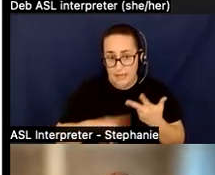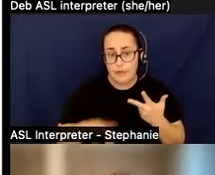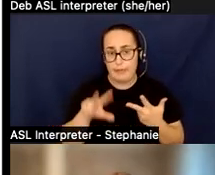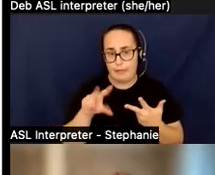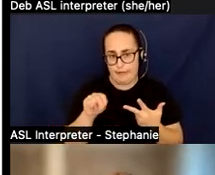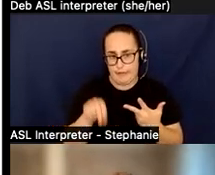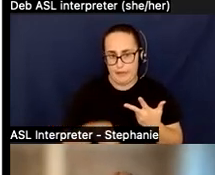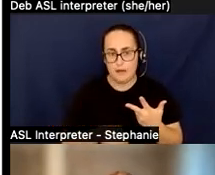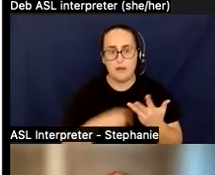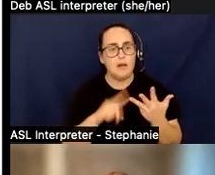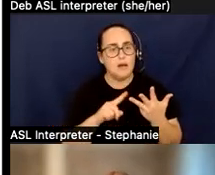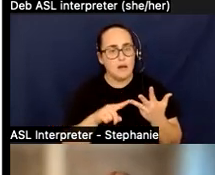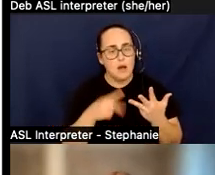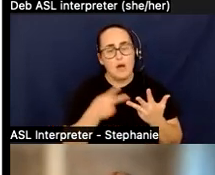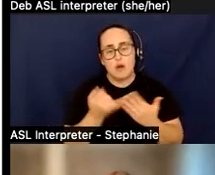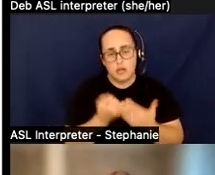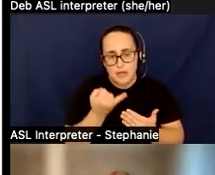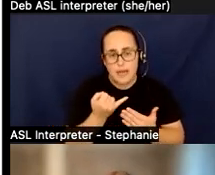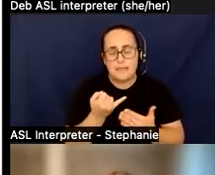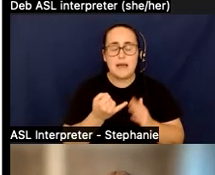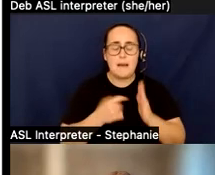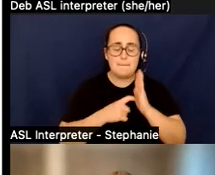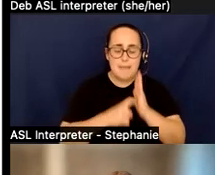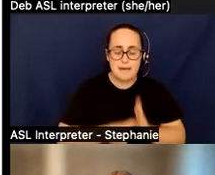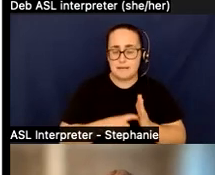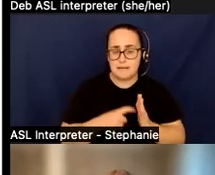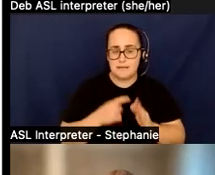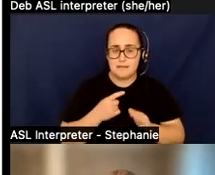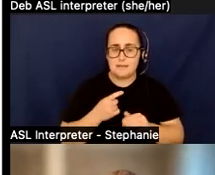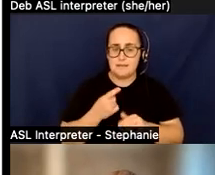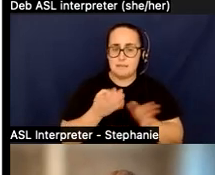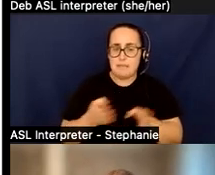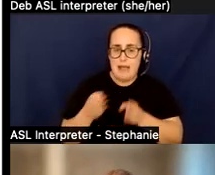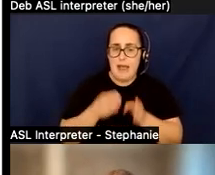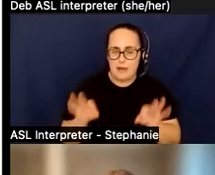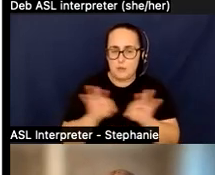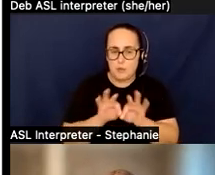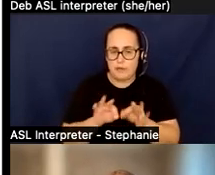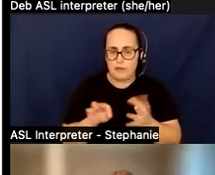is worth 20 points. And I'm going to get into all of these in a little bit more detail afterwards.